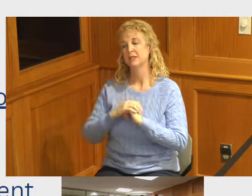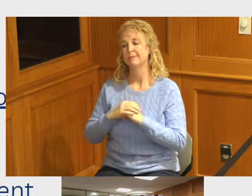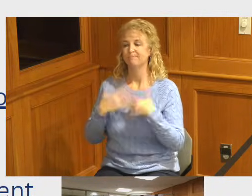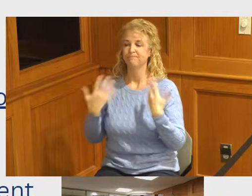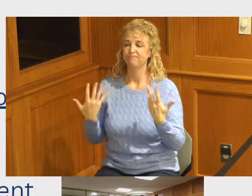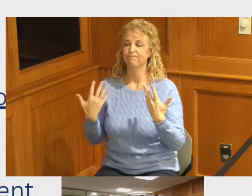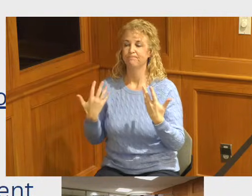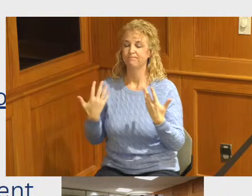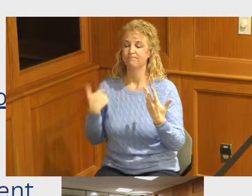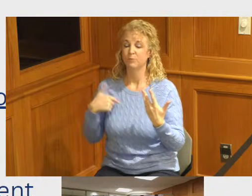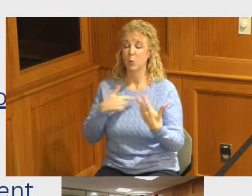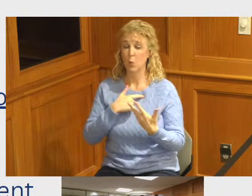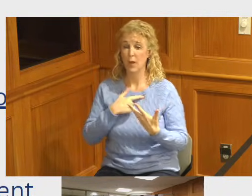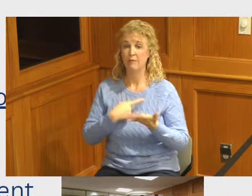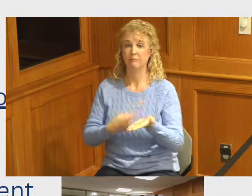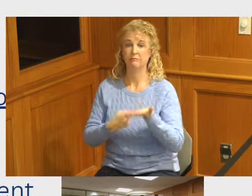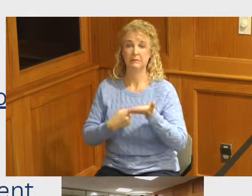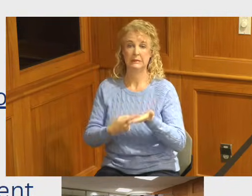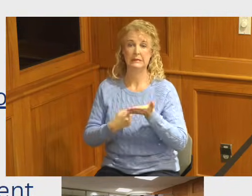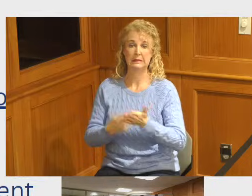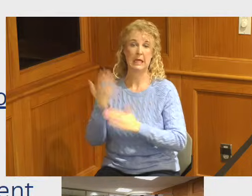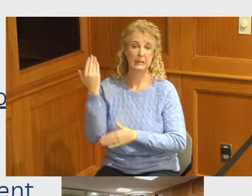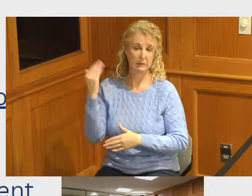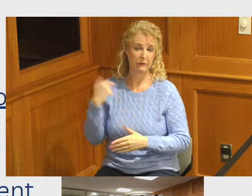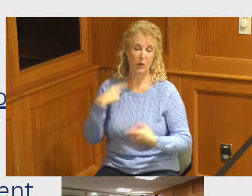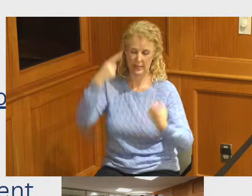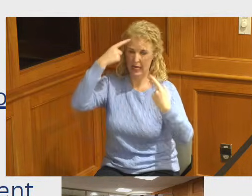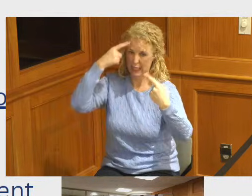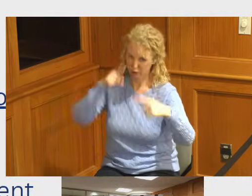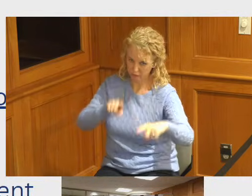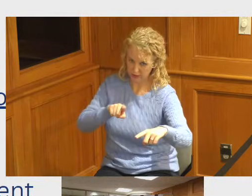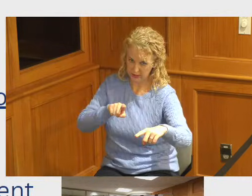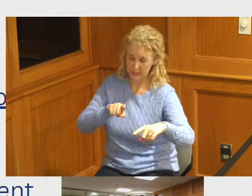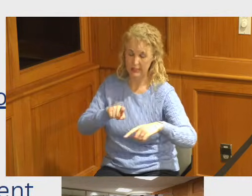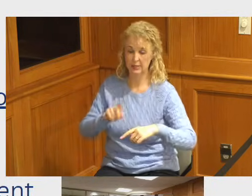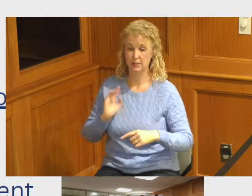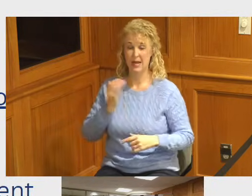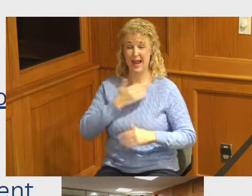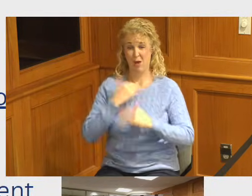we've talked here before and I completely agree that part of the job of us and the